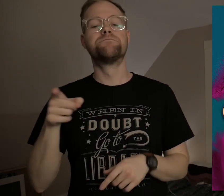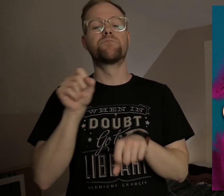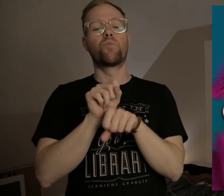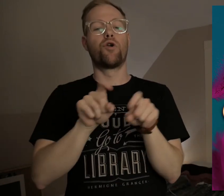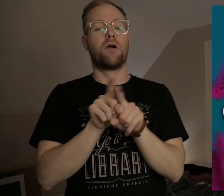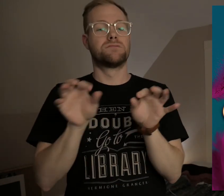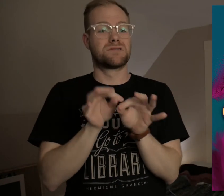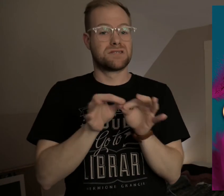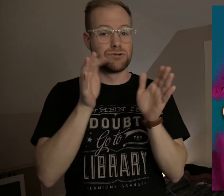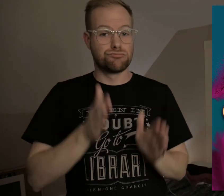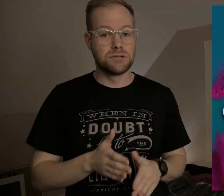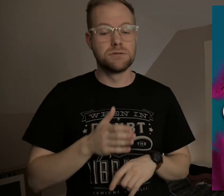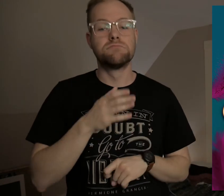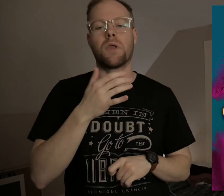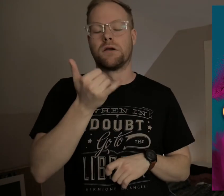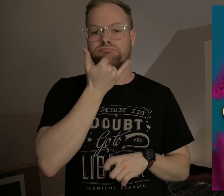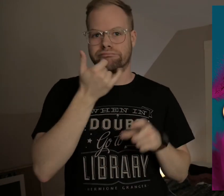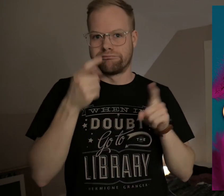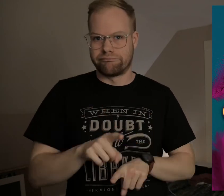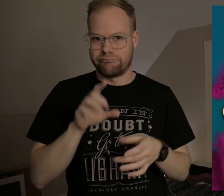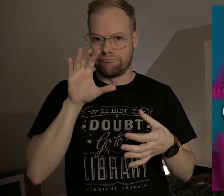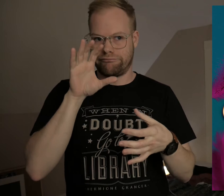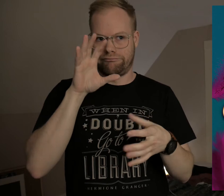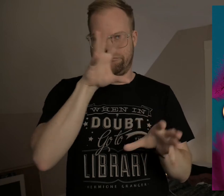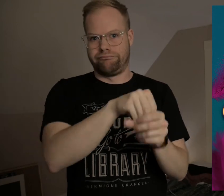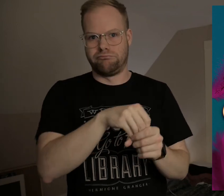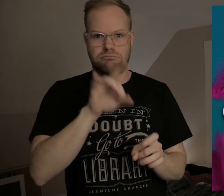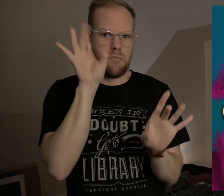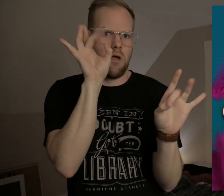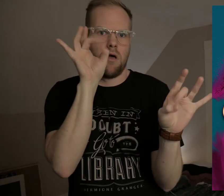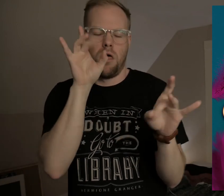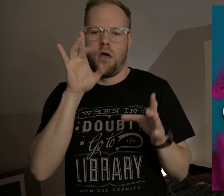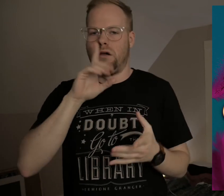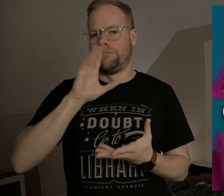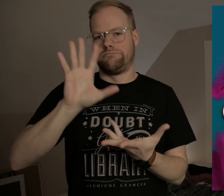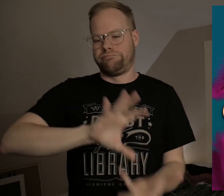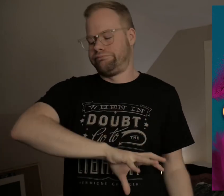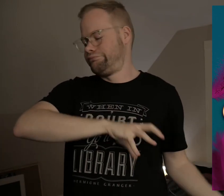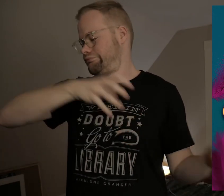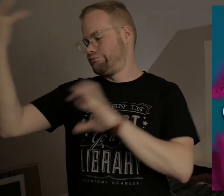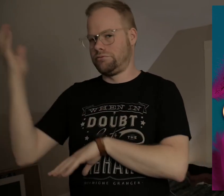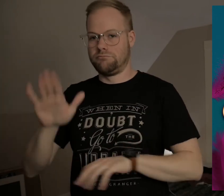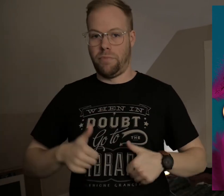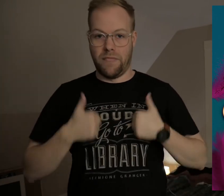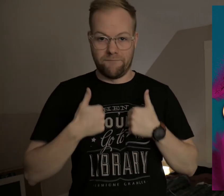She works as a seamstress, and accidentally gets involved in a scandal which completely changes her life.